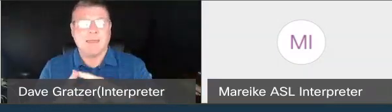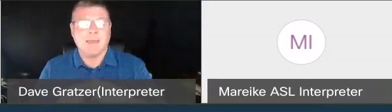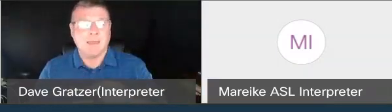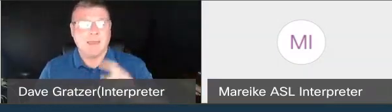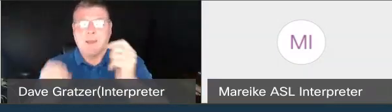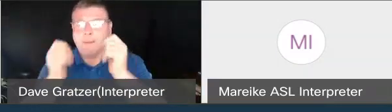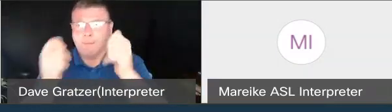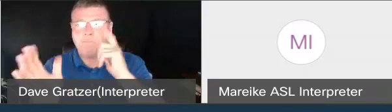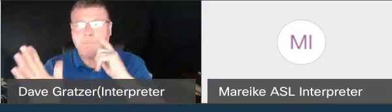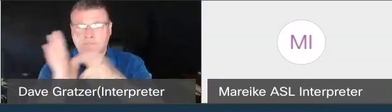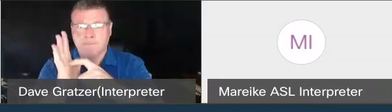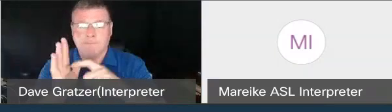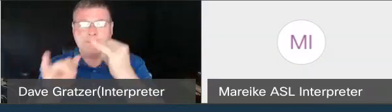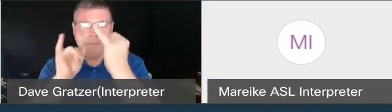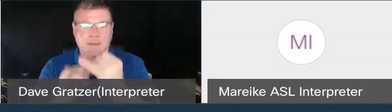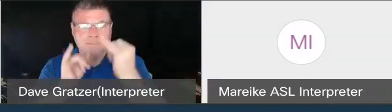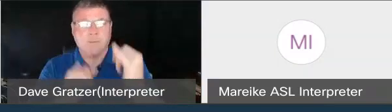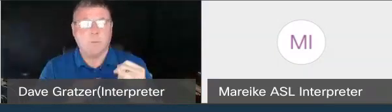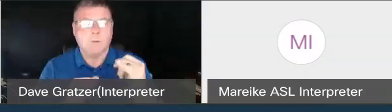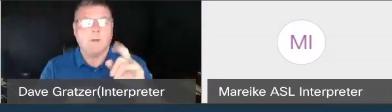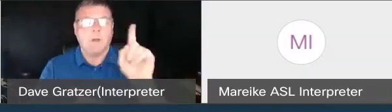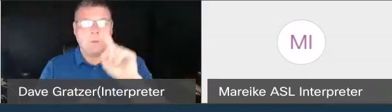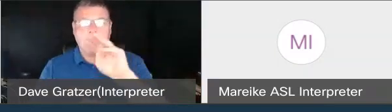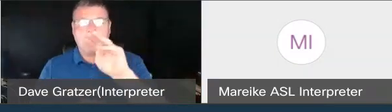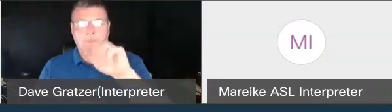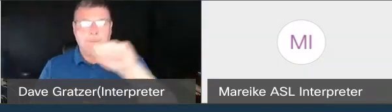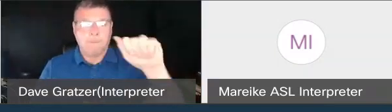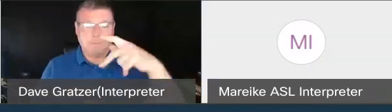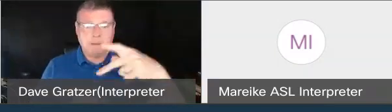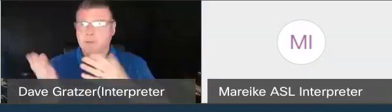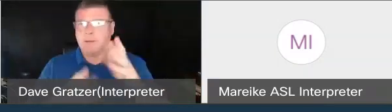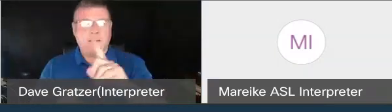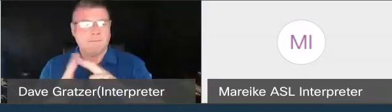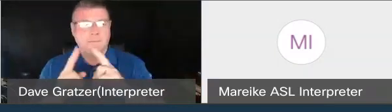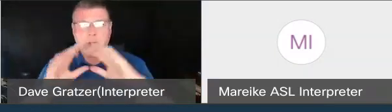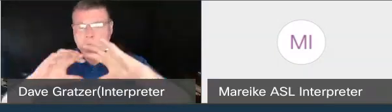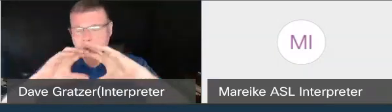the individuals which MAAP serves, and that's, uh, a very small subset of the population,